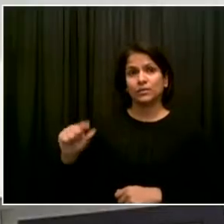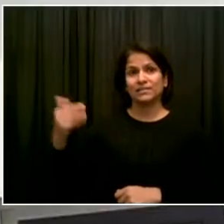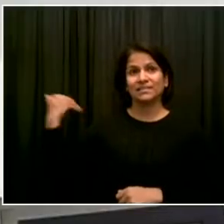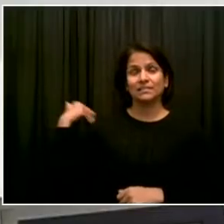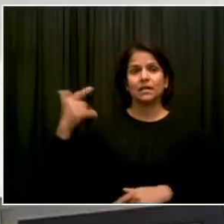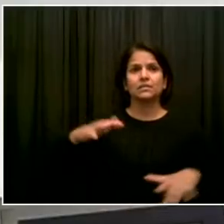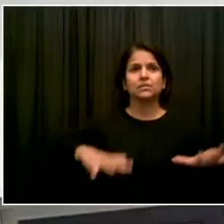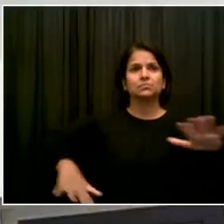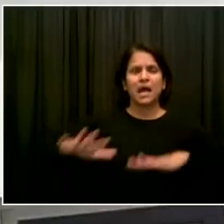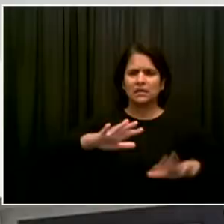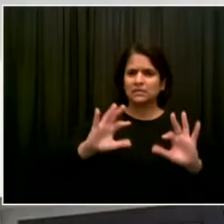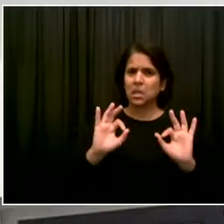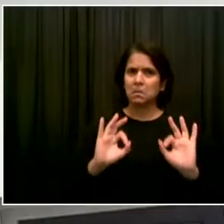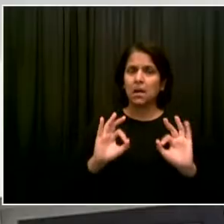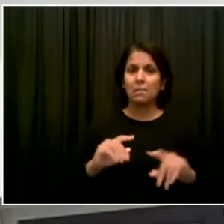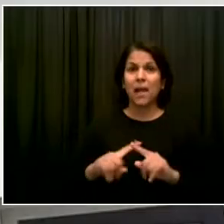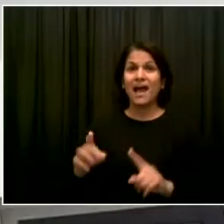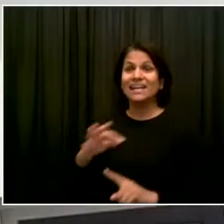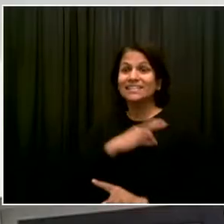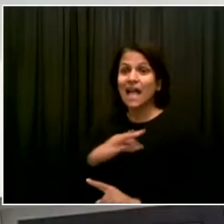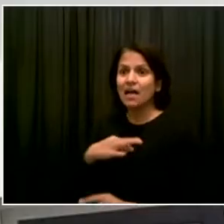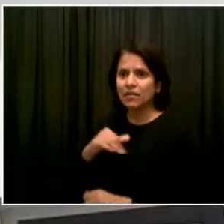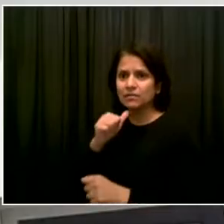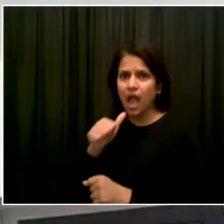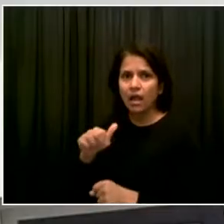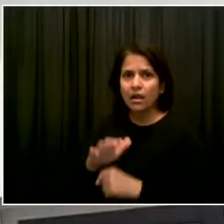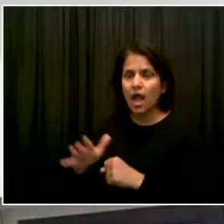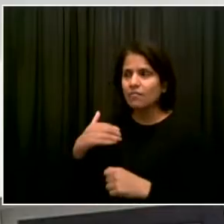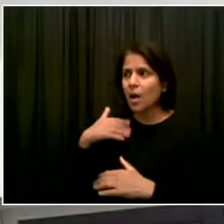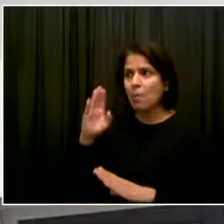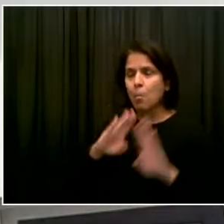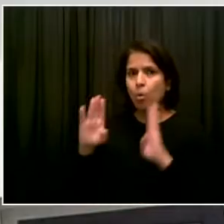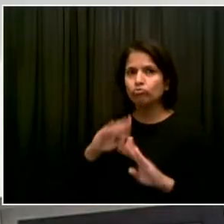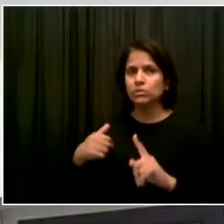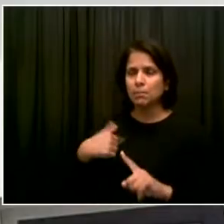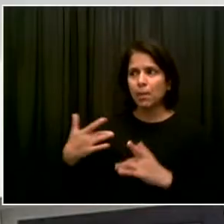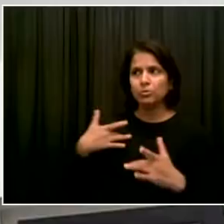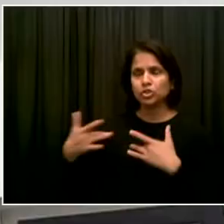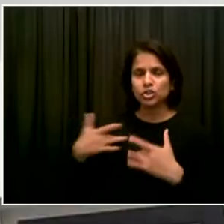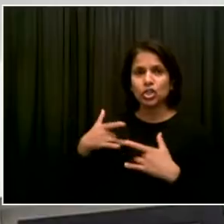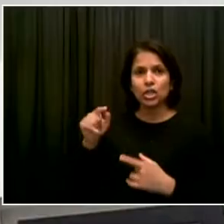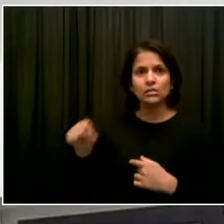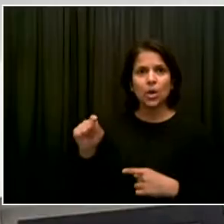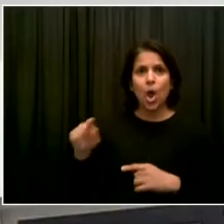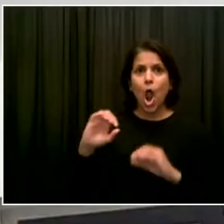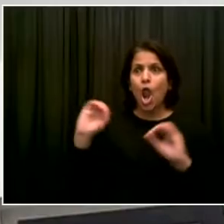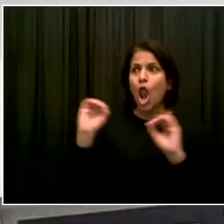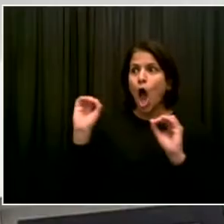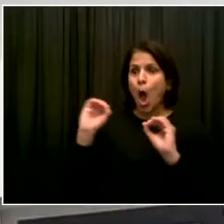MARCH 2020 IT WASN'T ABOUT PHYSICAL SPACE IT WAS ALL ABOUT ASTFFNIG. I AM CONCERNED ABOUT LOSS OF